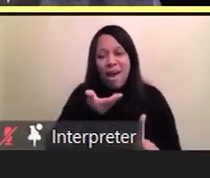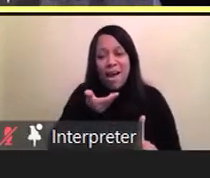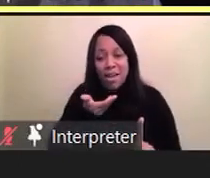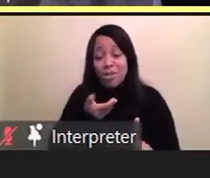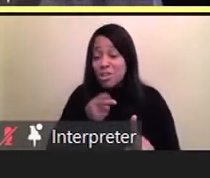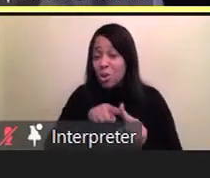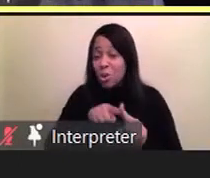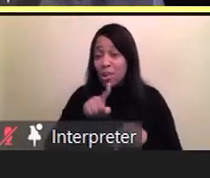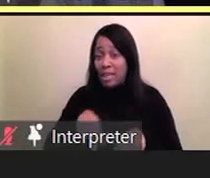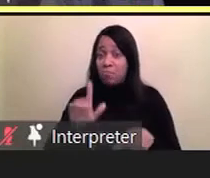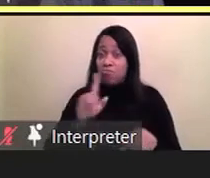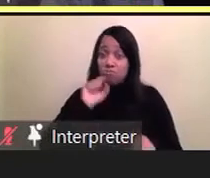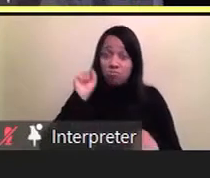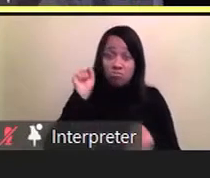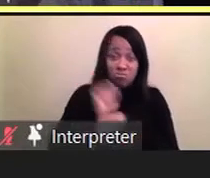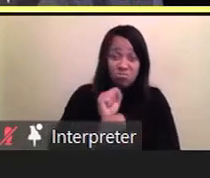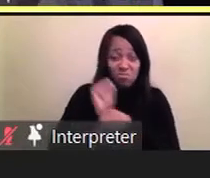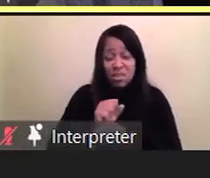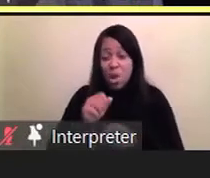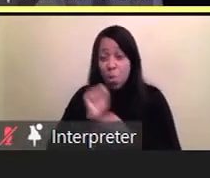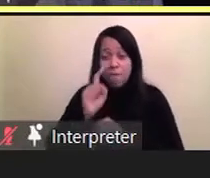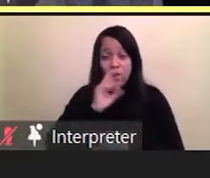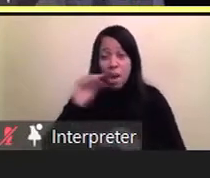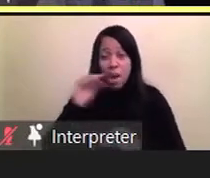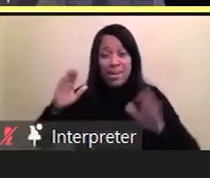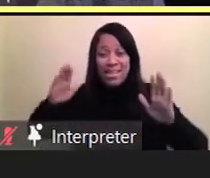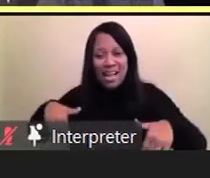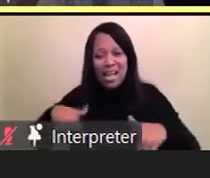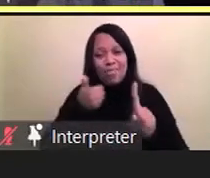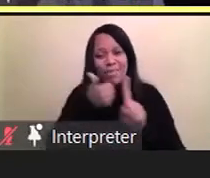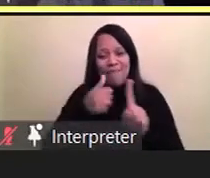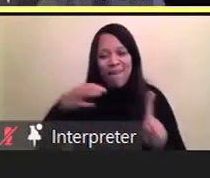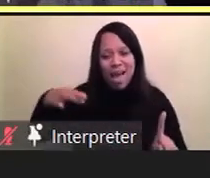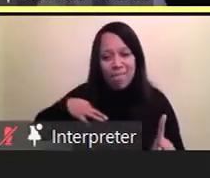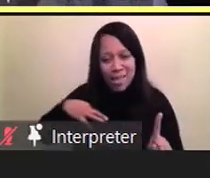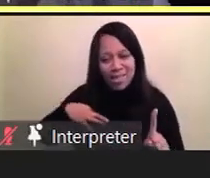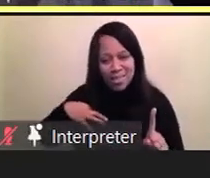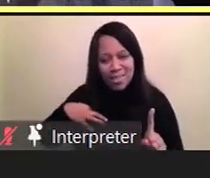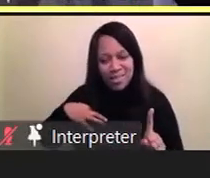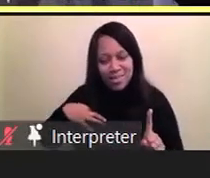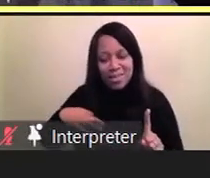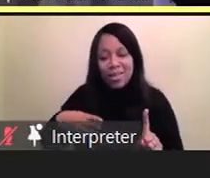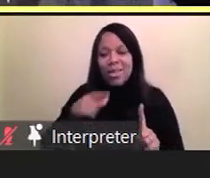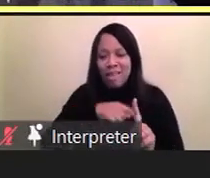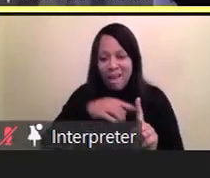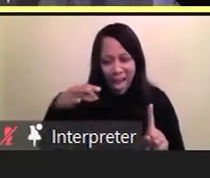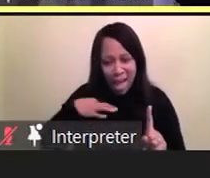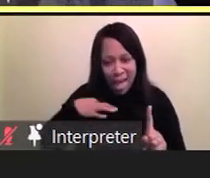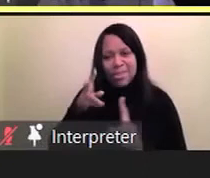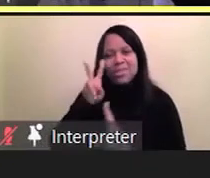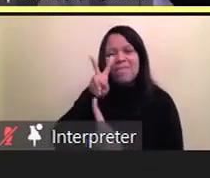They were applicants. So the applicants filed the claim with the EEOC, as I mentioned, which they were required